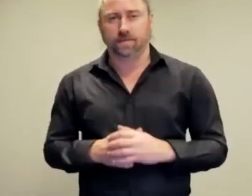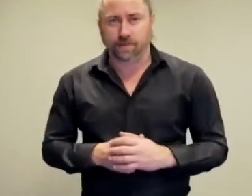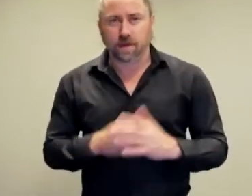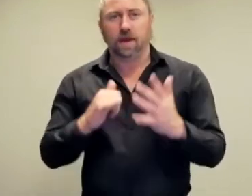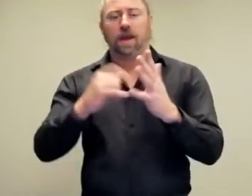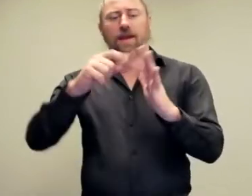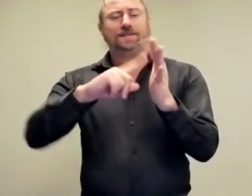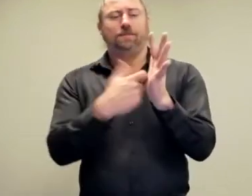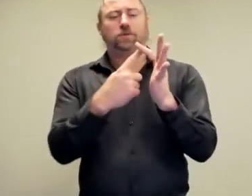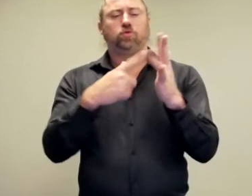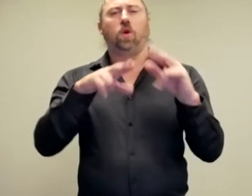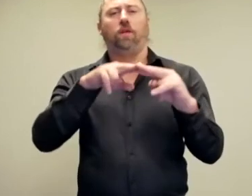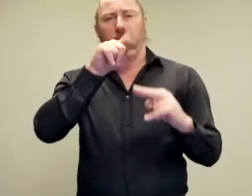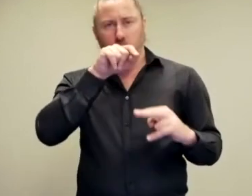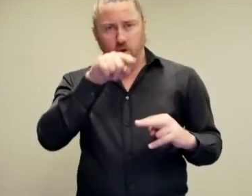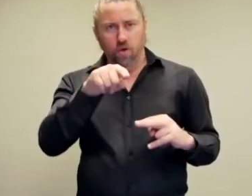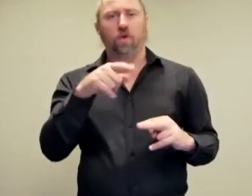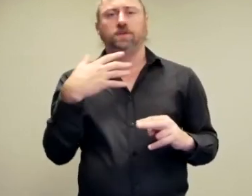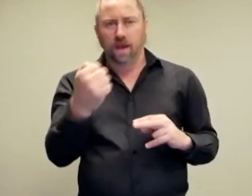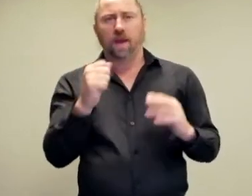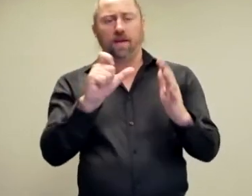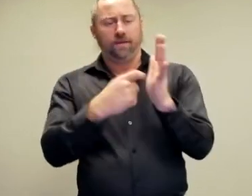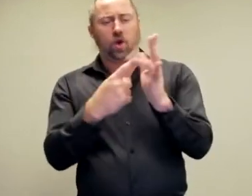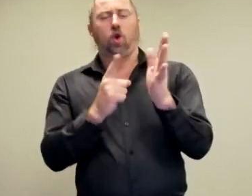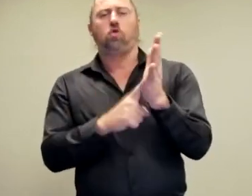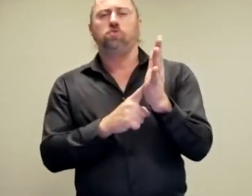birds anticipates the series of coral evoking sponges you have